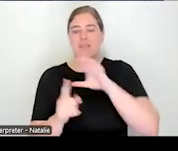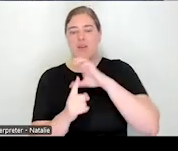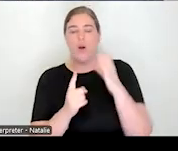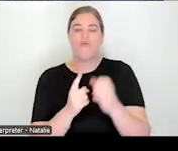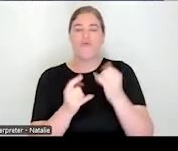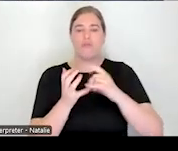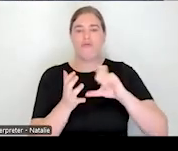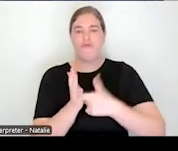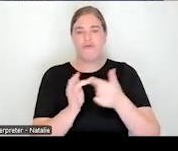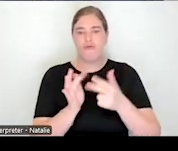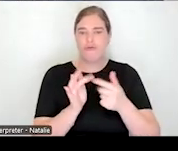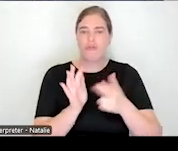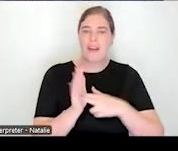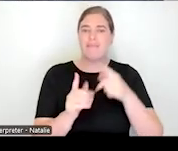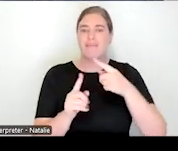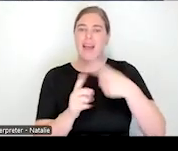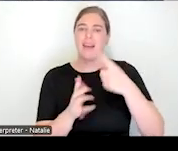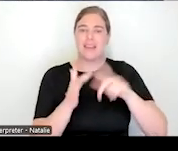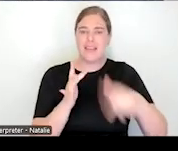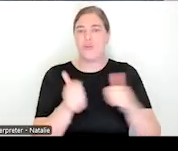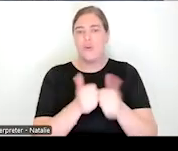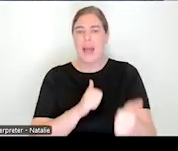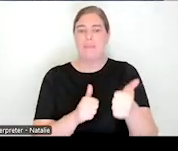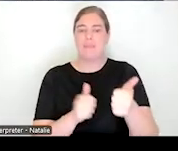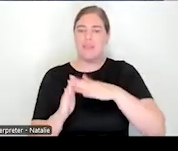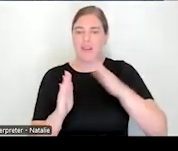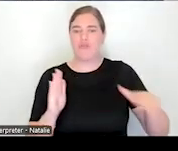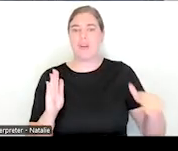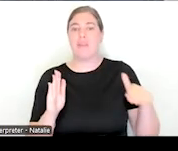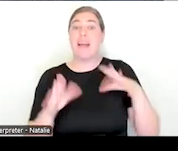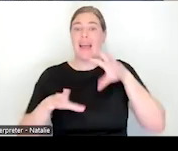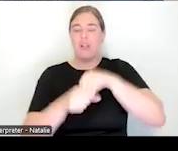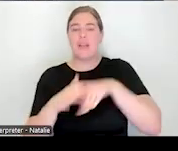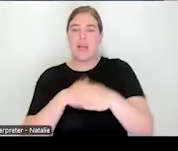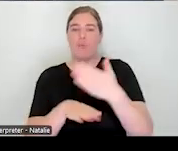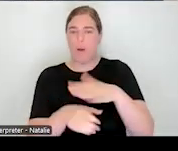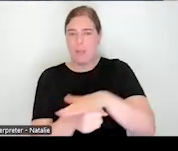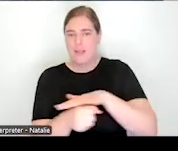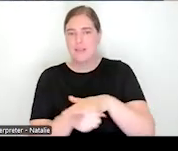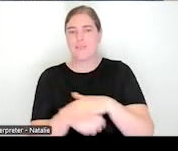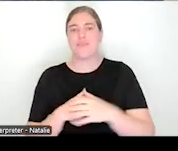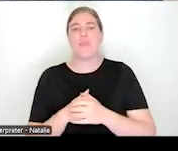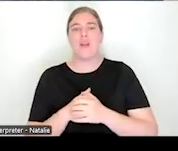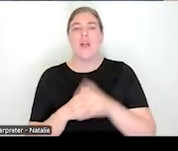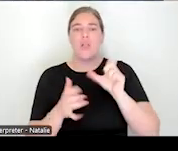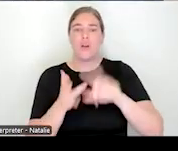and digital games sector, including workplaces, so the code of practice will identify options for